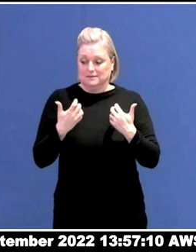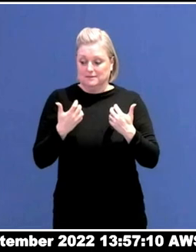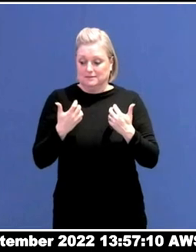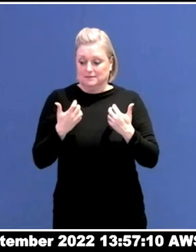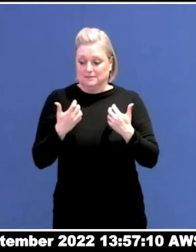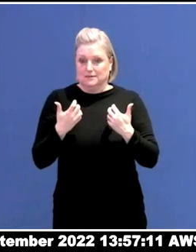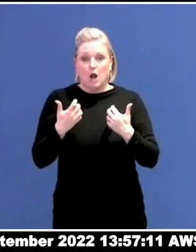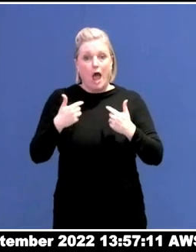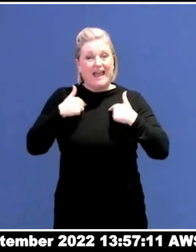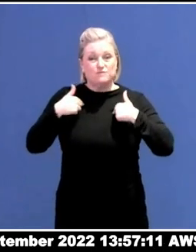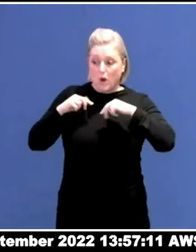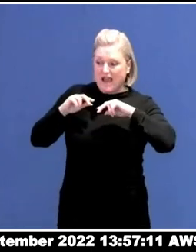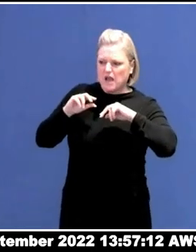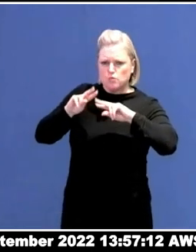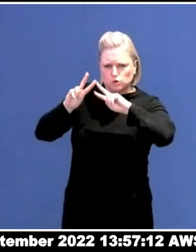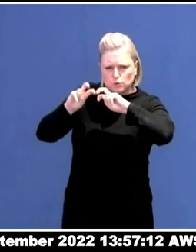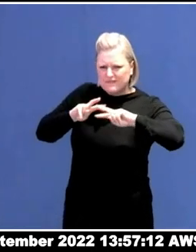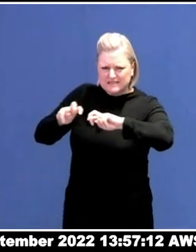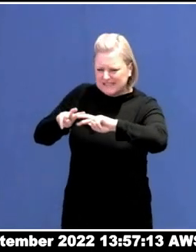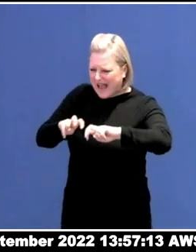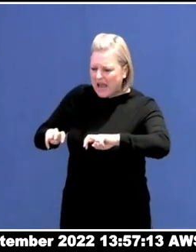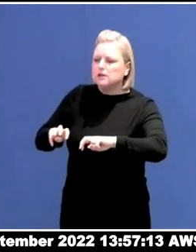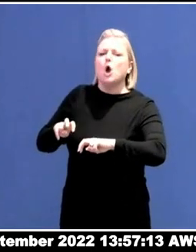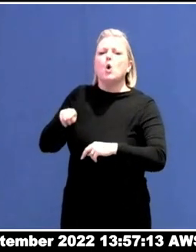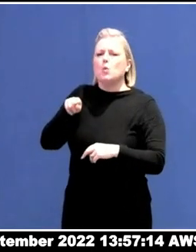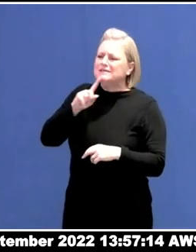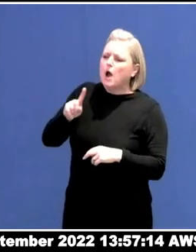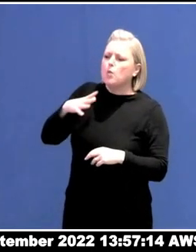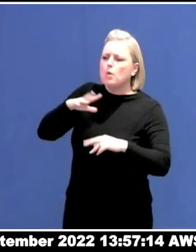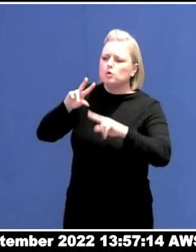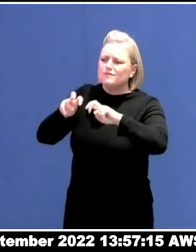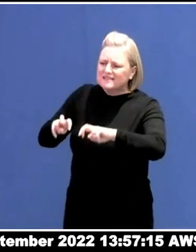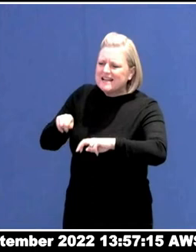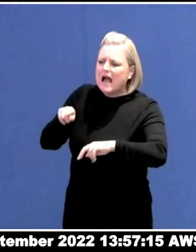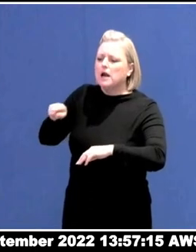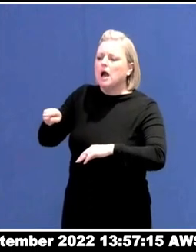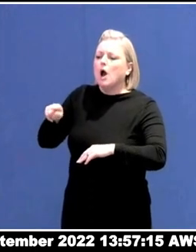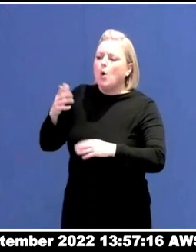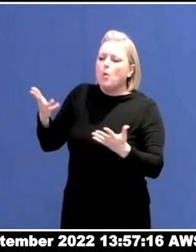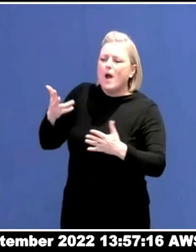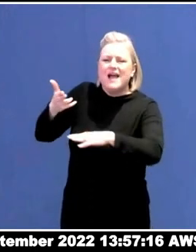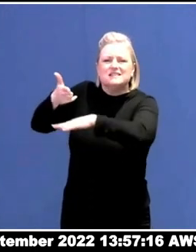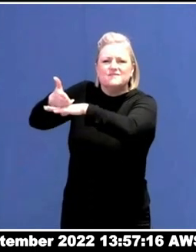evidence. In Western Australia, they will tell you, "We - we record over it every 30 days." Right.